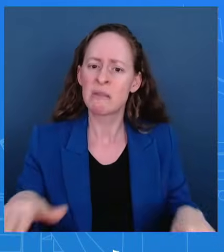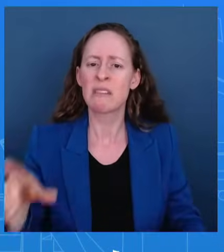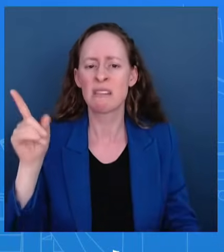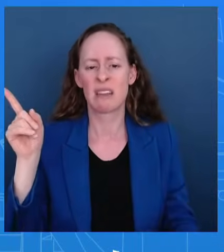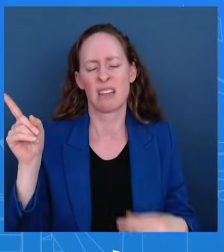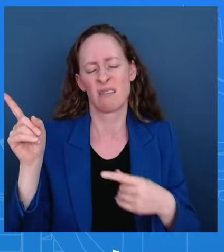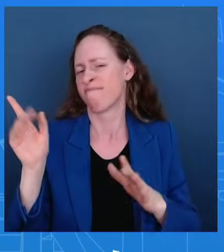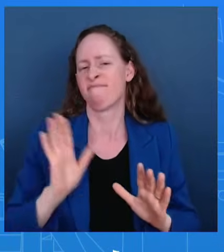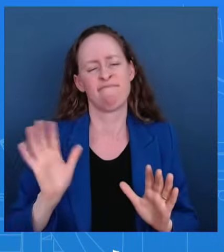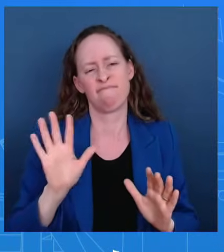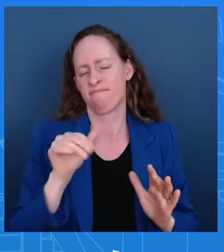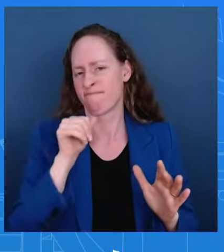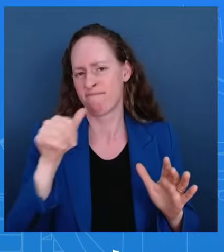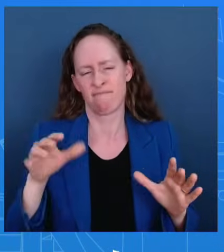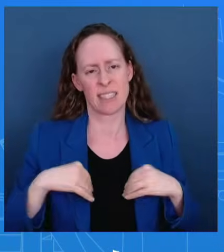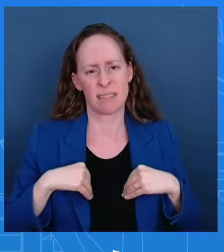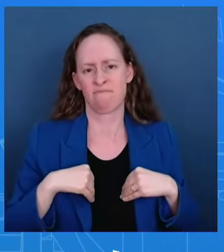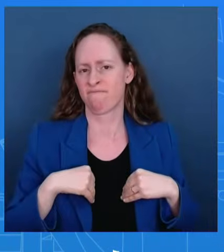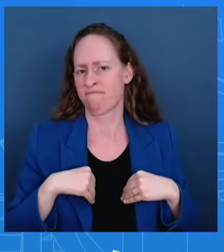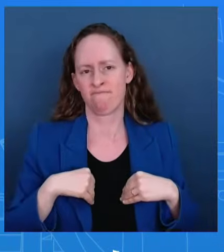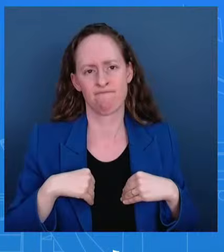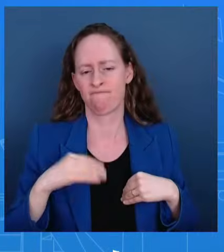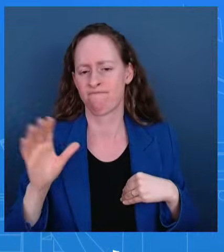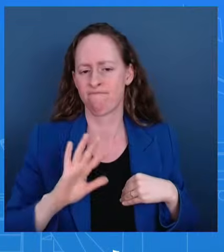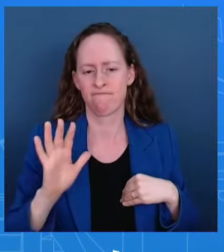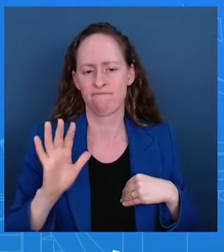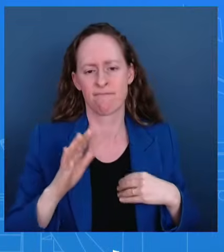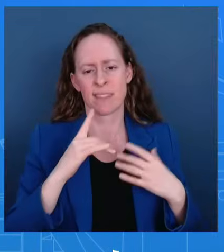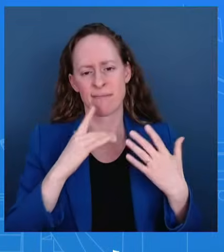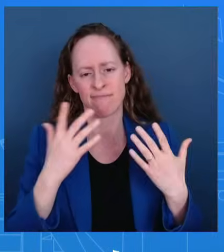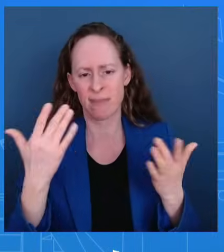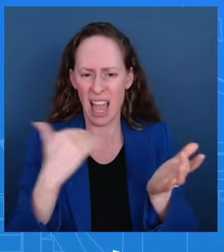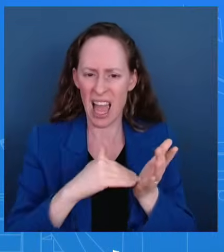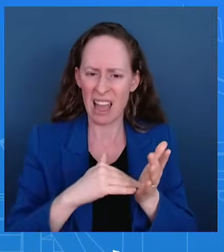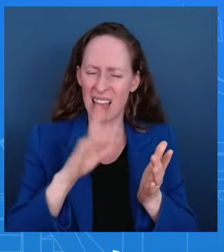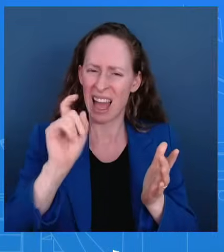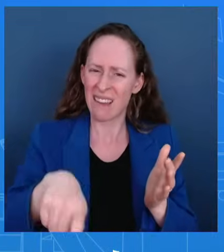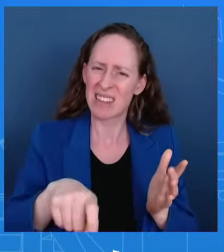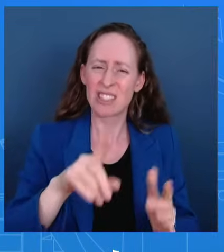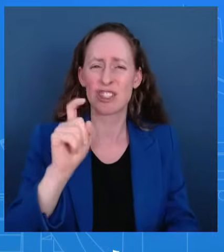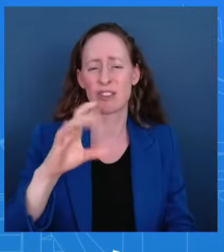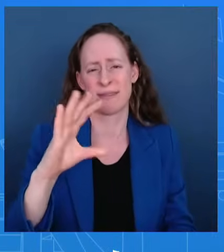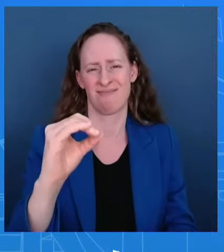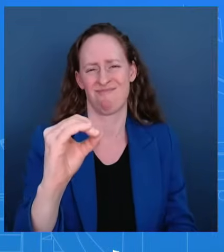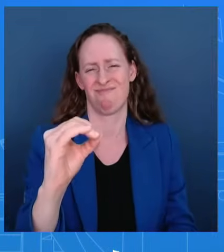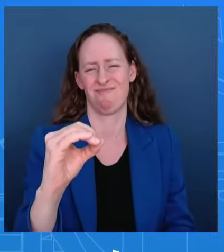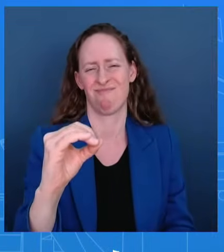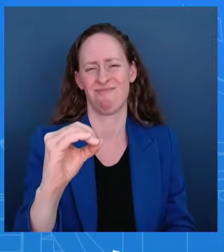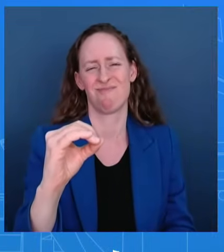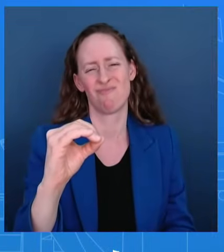the right number of civilian casualties ought to be zero. But in terms of, you know, what -- what specific number we're quoting